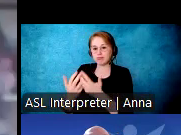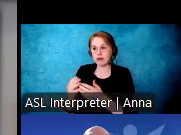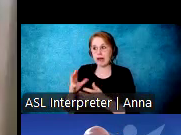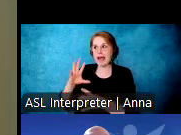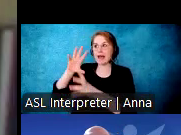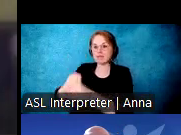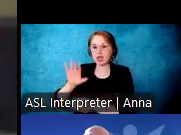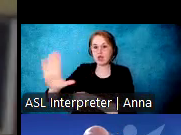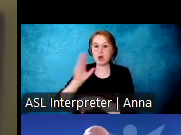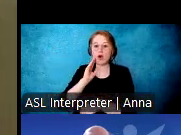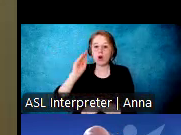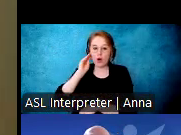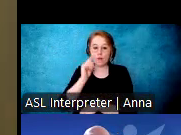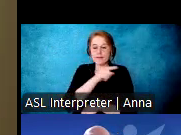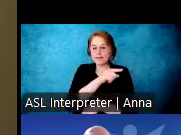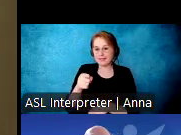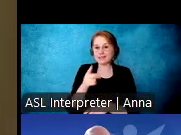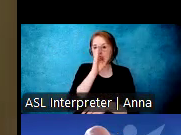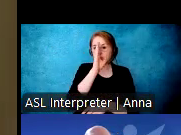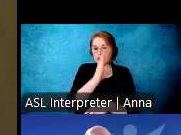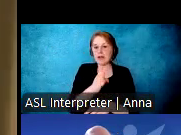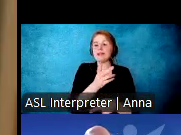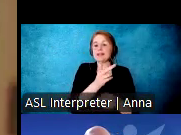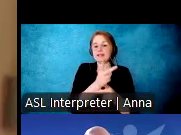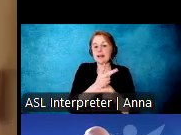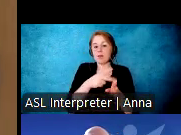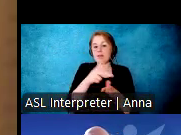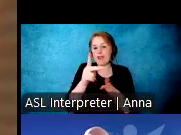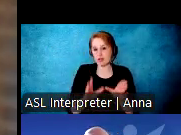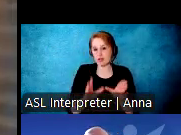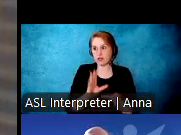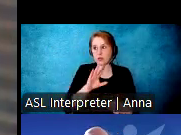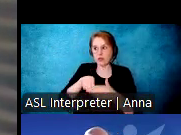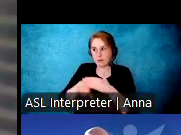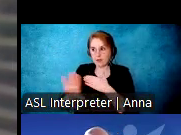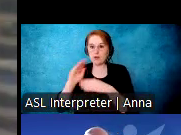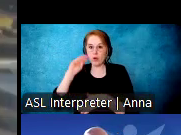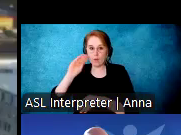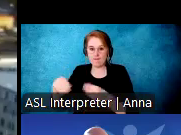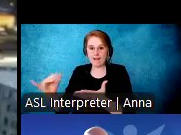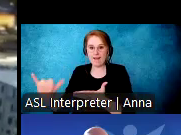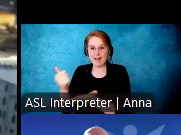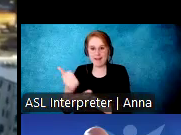with the support of direct care professionals. 80% of the individuals now live